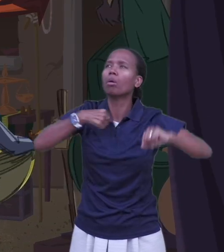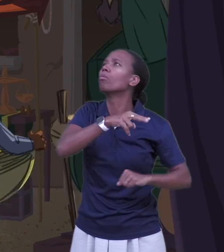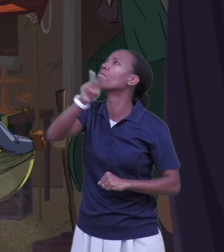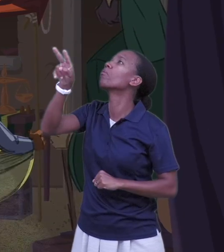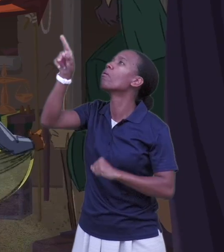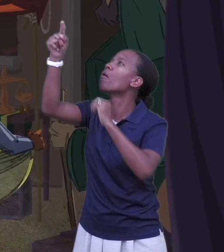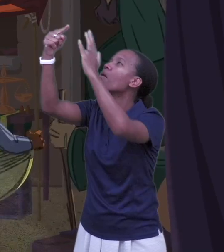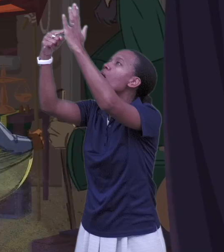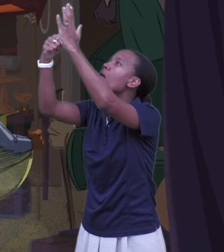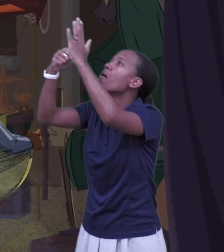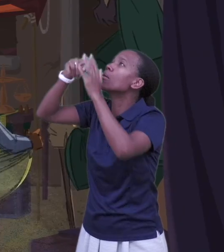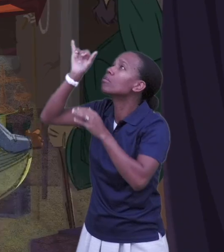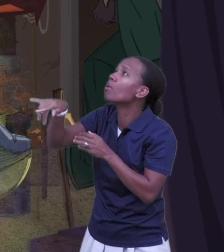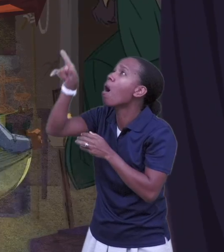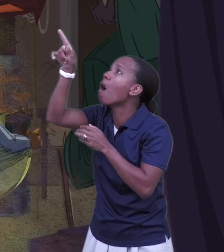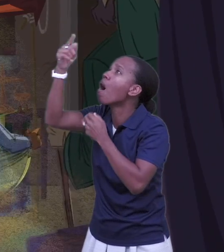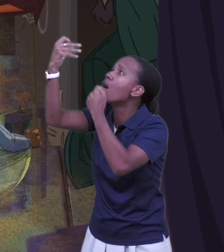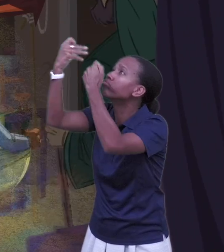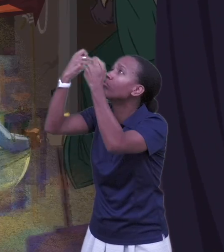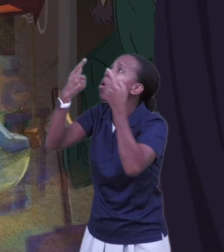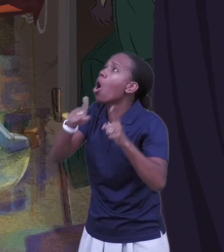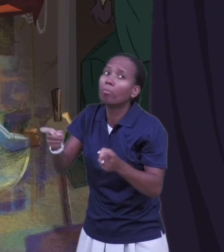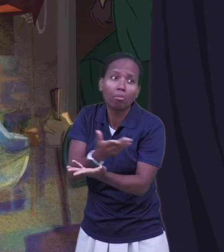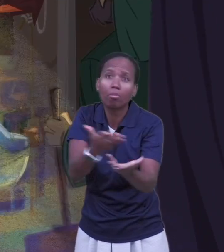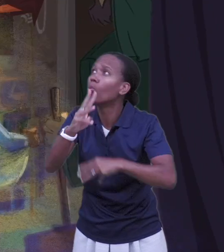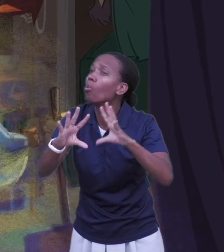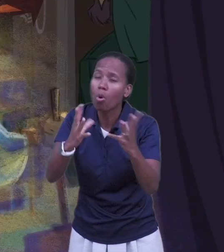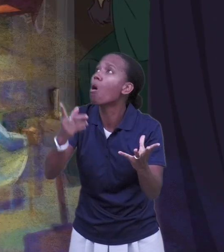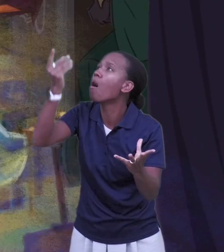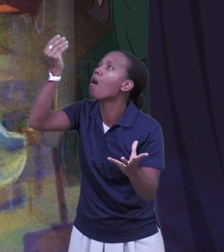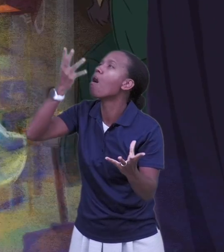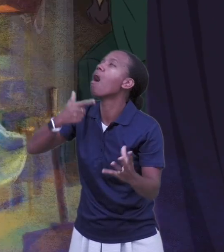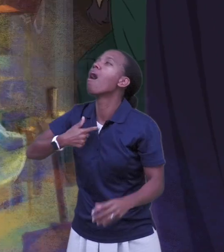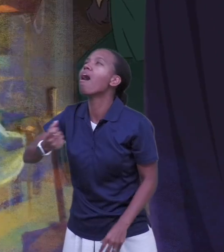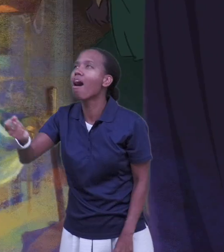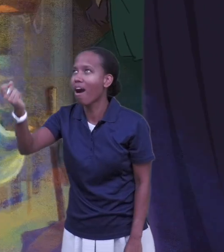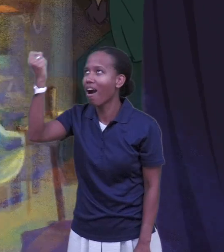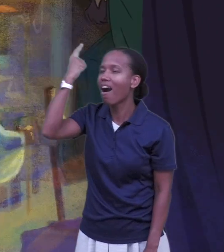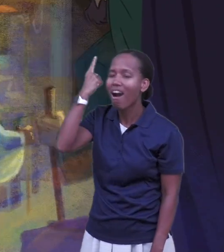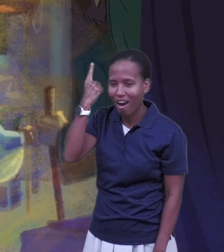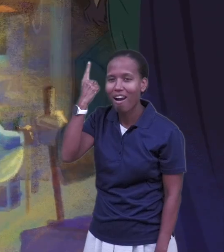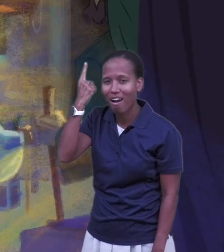show someone what’s really going on in the world from a divine perspective.